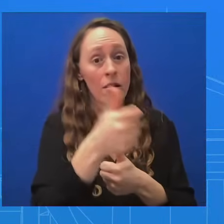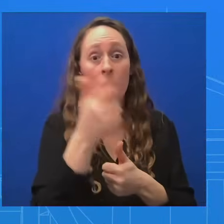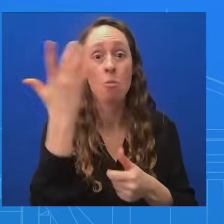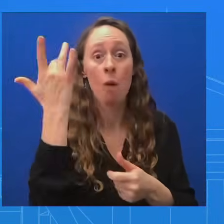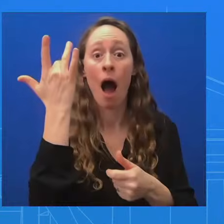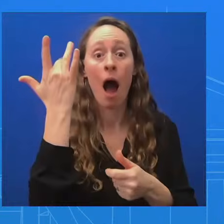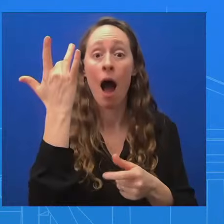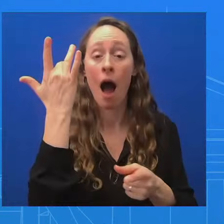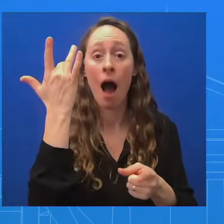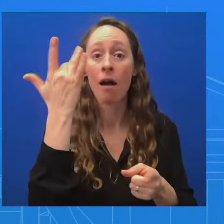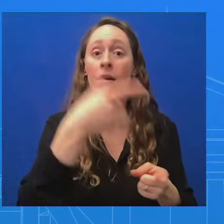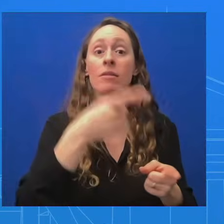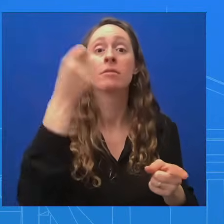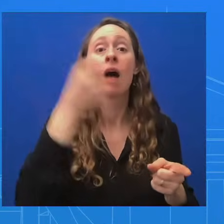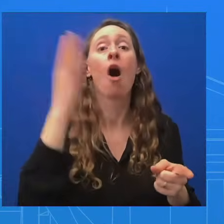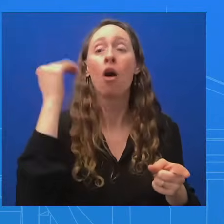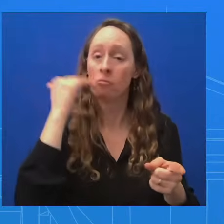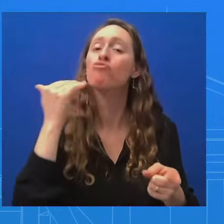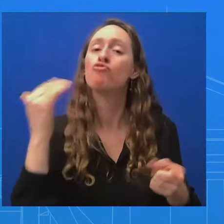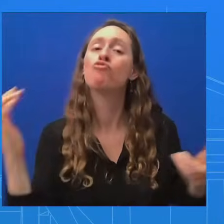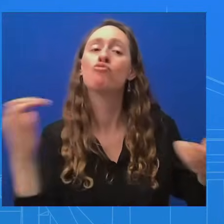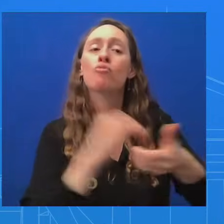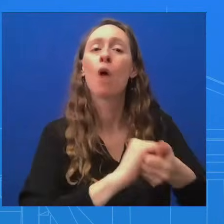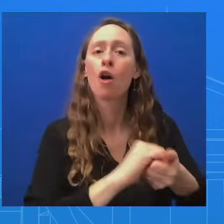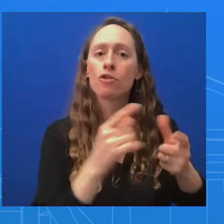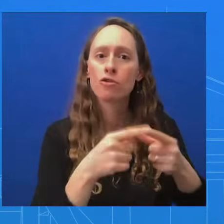or do you think that there will be a real war?